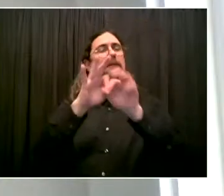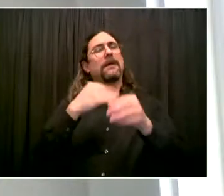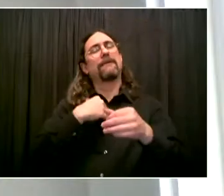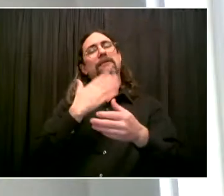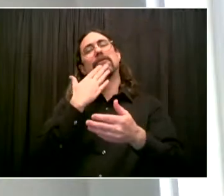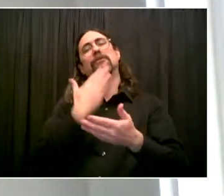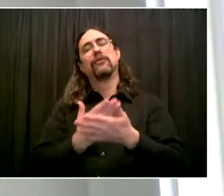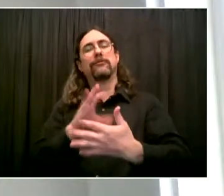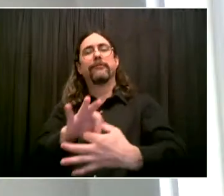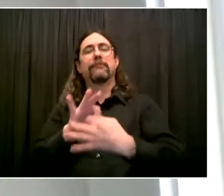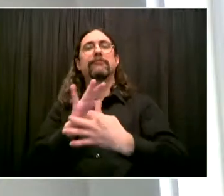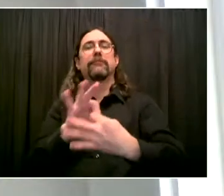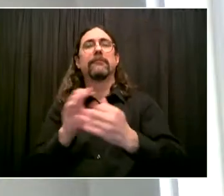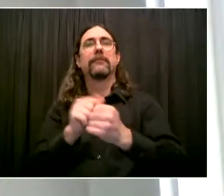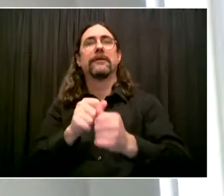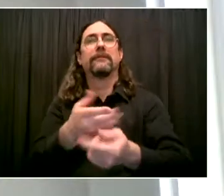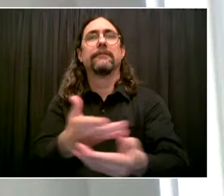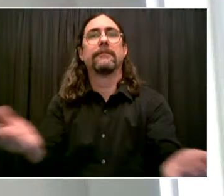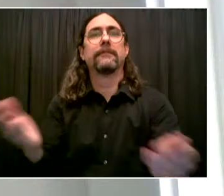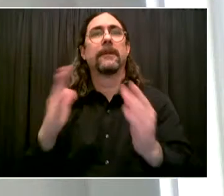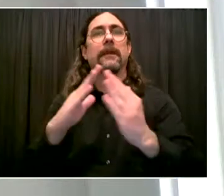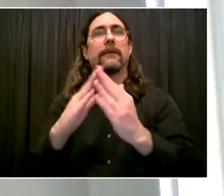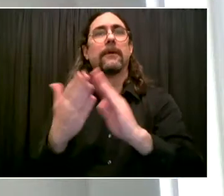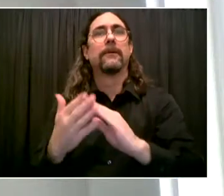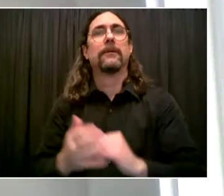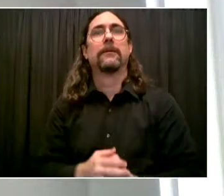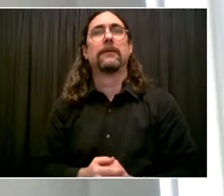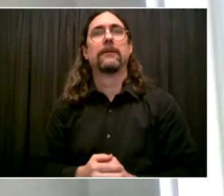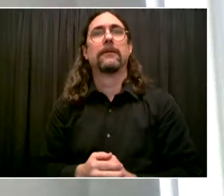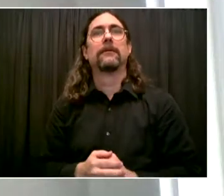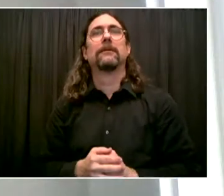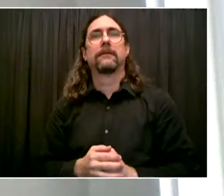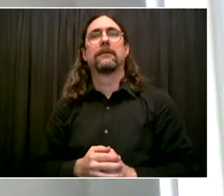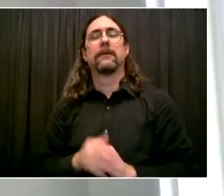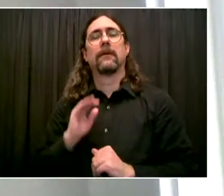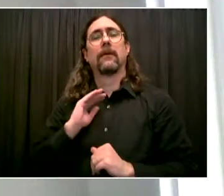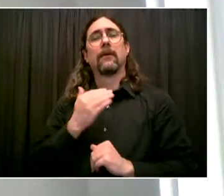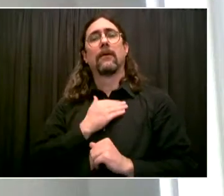THE TERM TRAUMA INFORMED RESPONSE REMAINS SOMETHING VERY